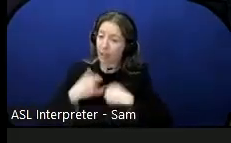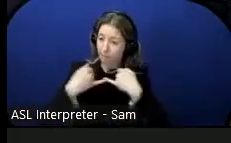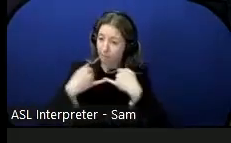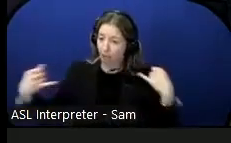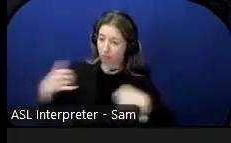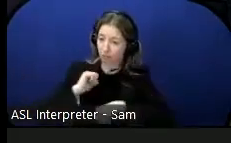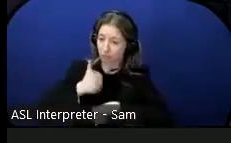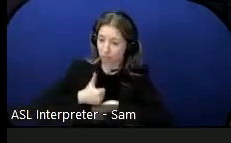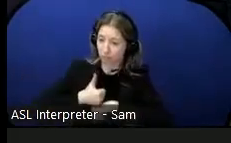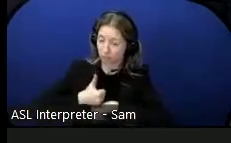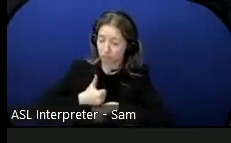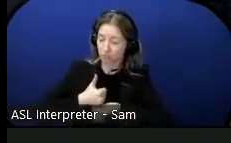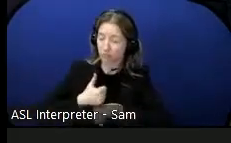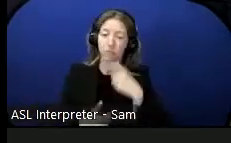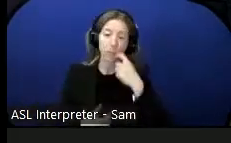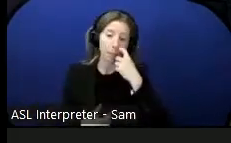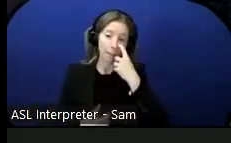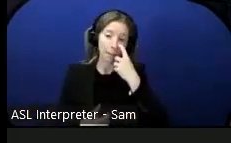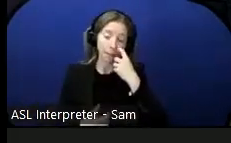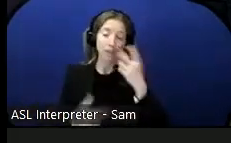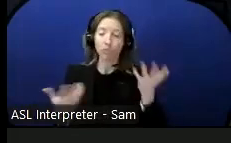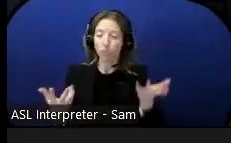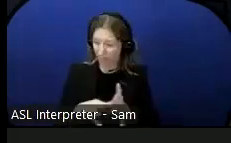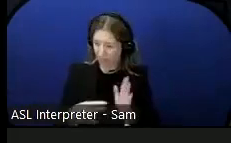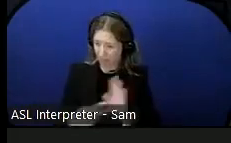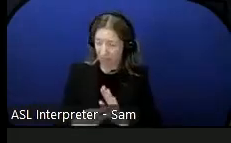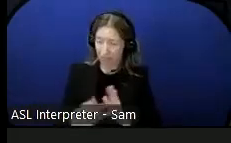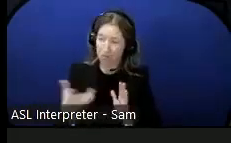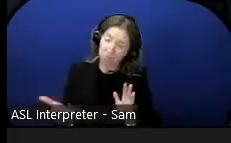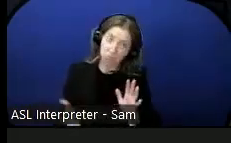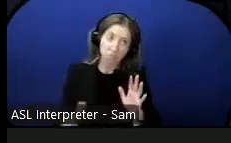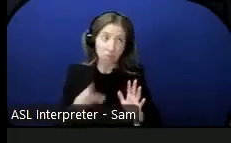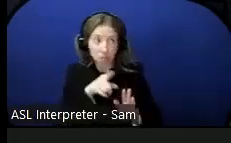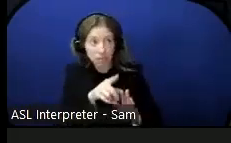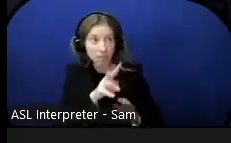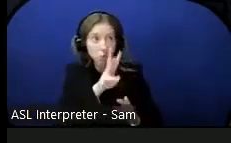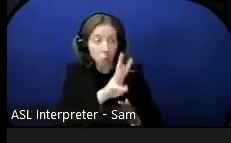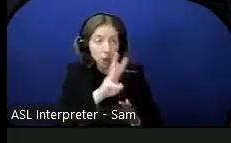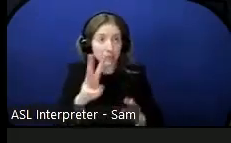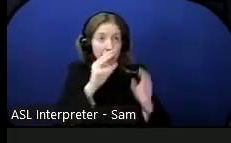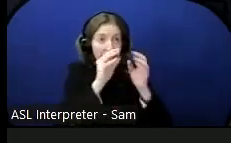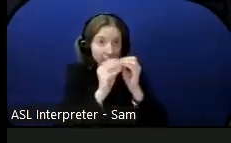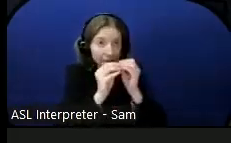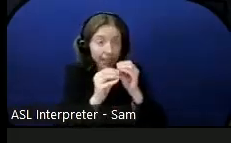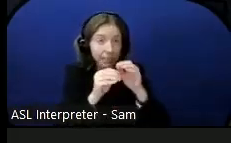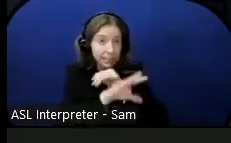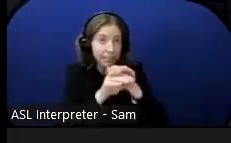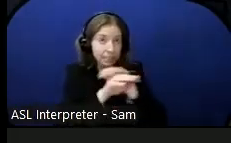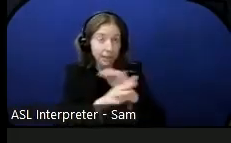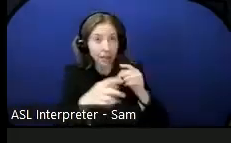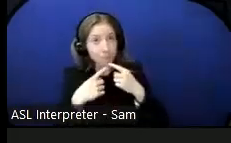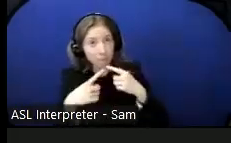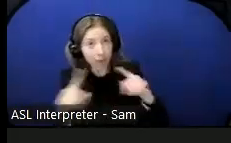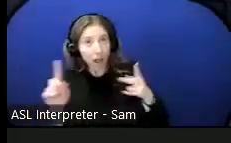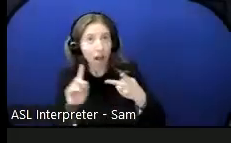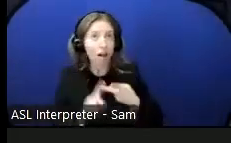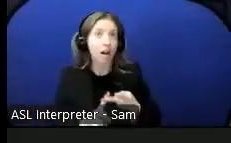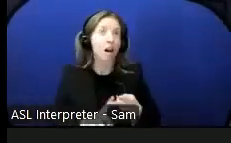that it will take them 12 months to remediate, so we're going to map out a plan. Within the next three months I want to see a proposal on my desk that explains